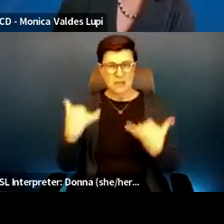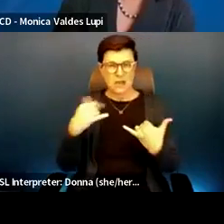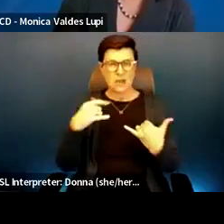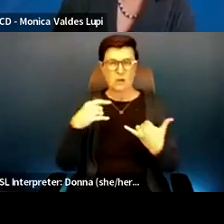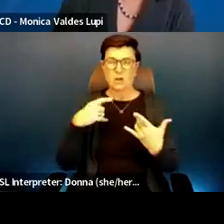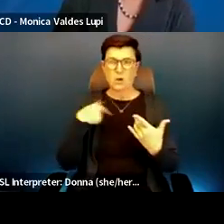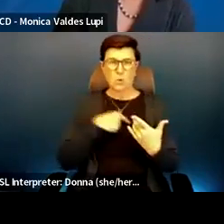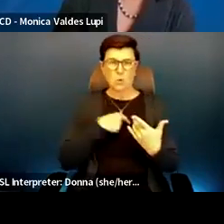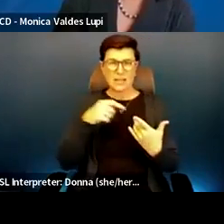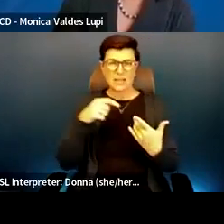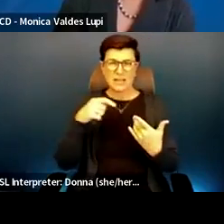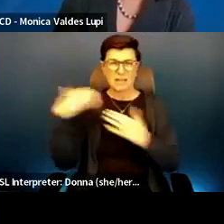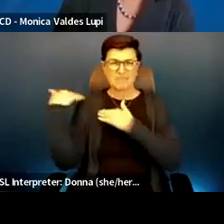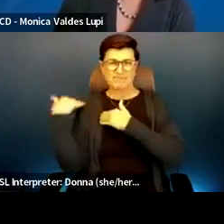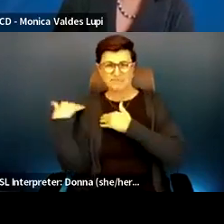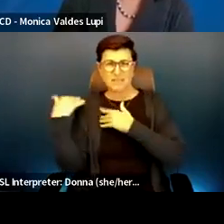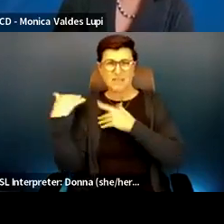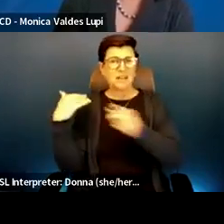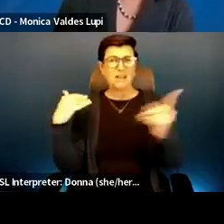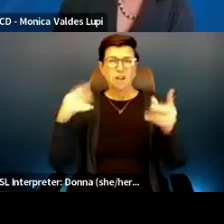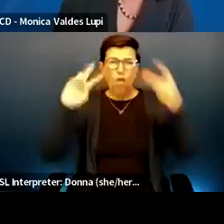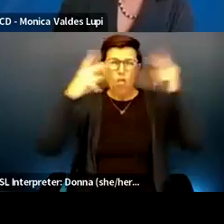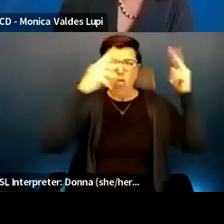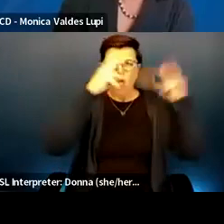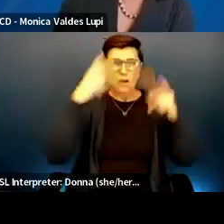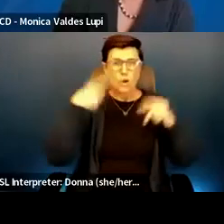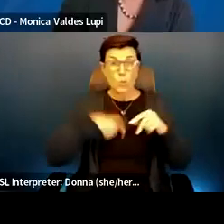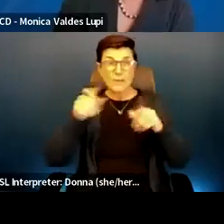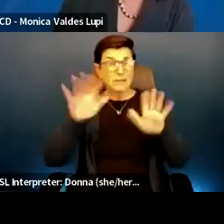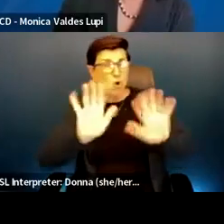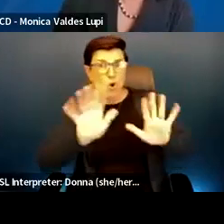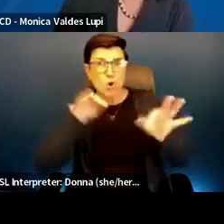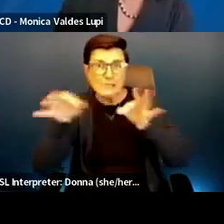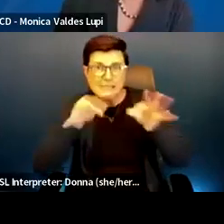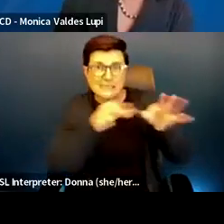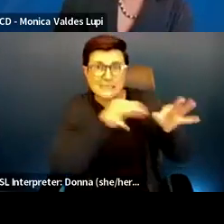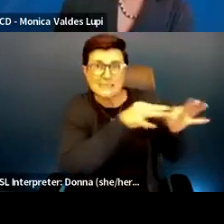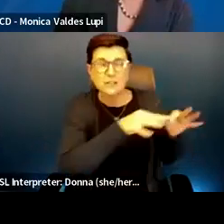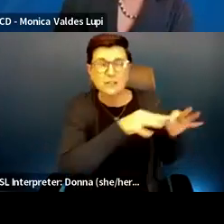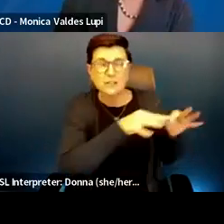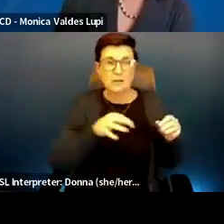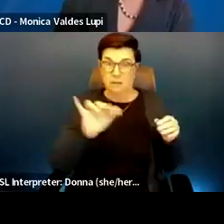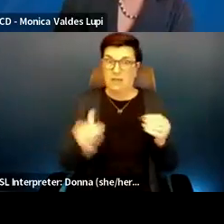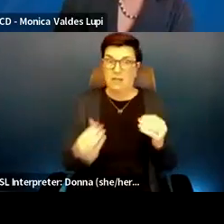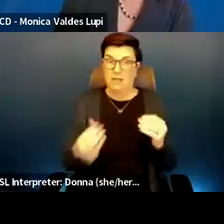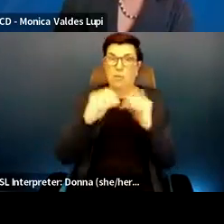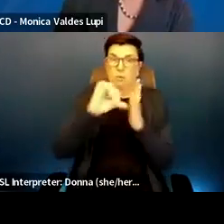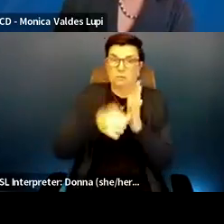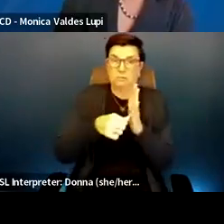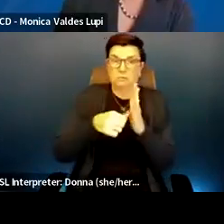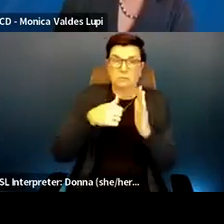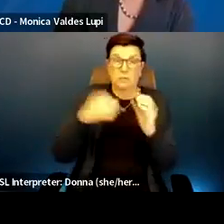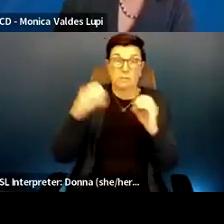out there in ways that your predecessors really were not, you know, and your preceding versions of the CDC work chart were not.